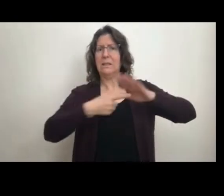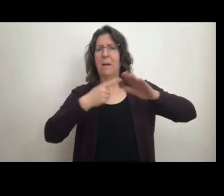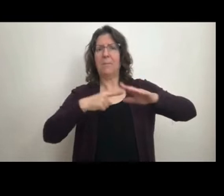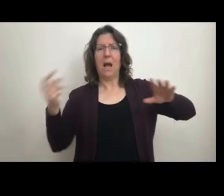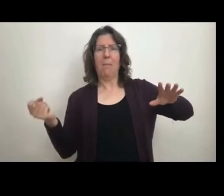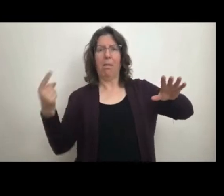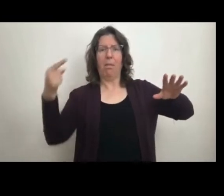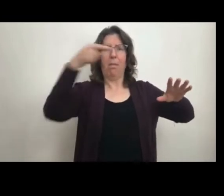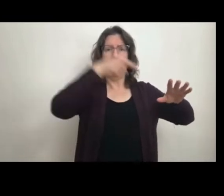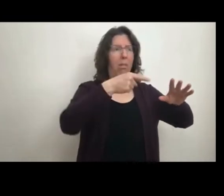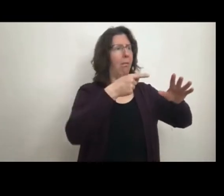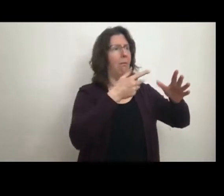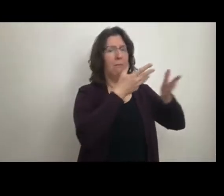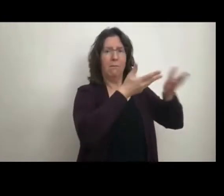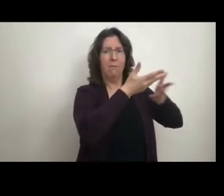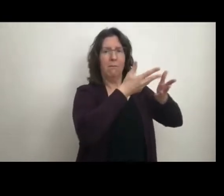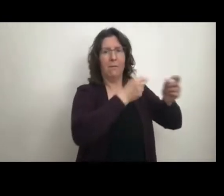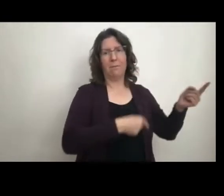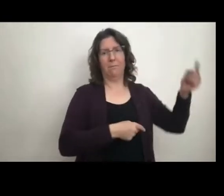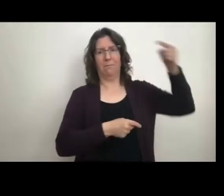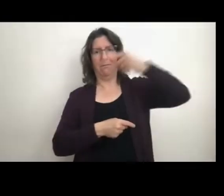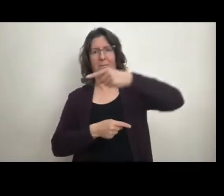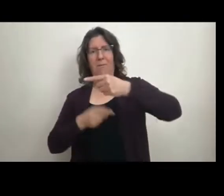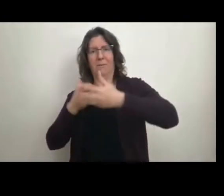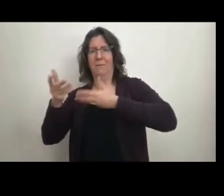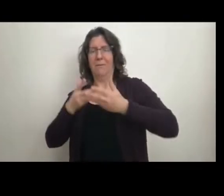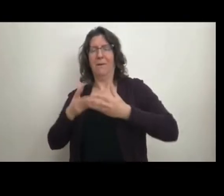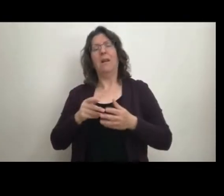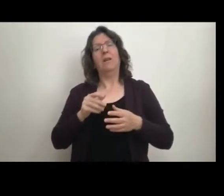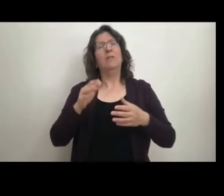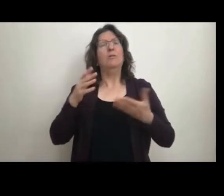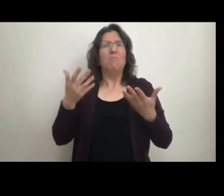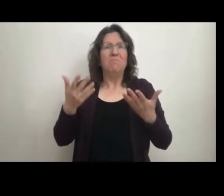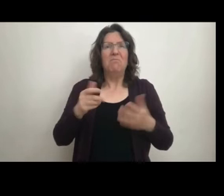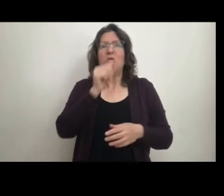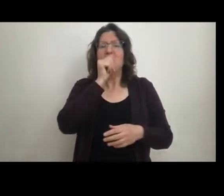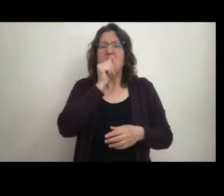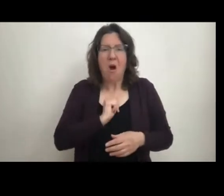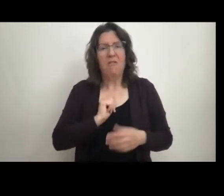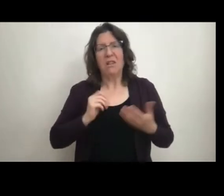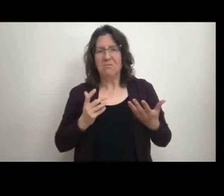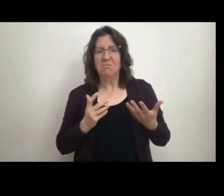However, occasionally, there can be brief interactions which can be initiated from either space.